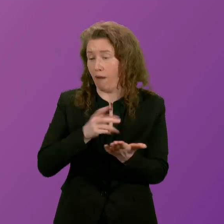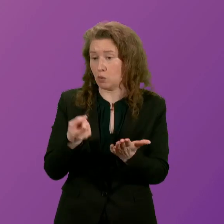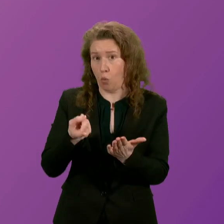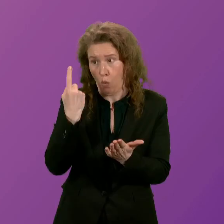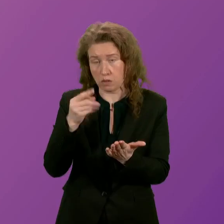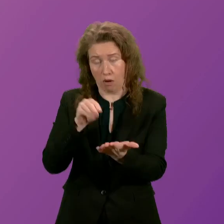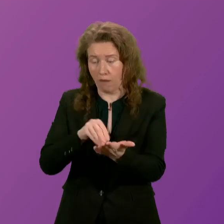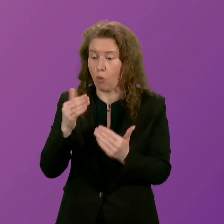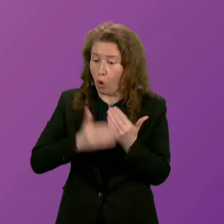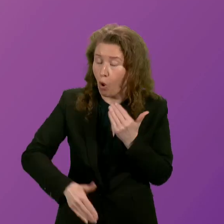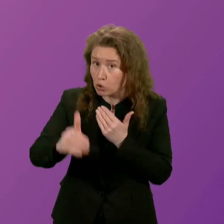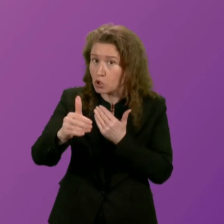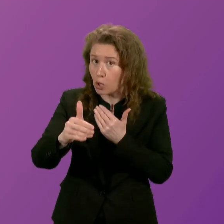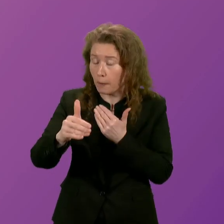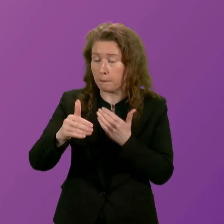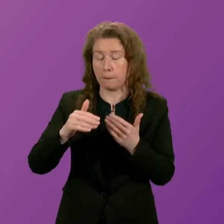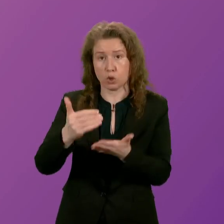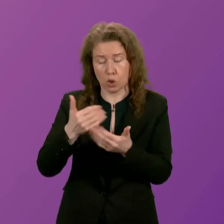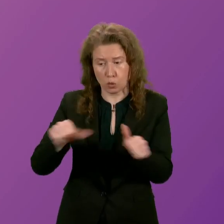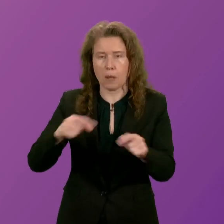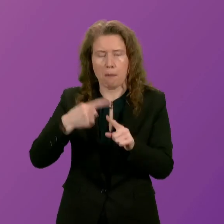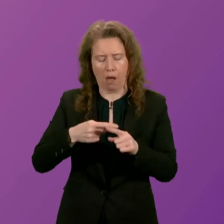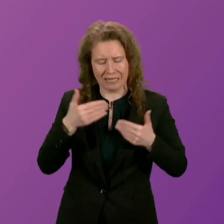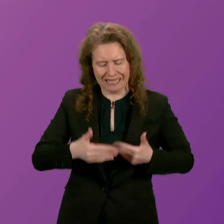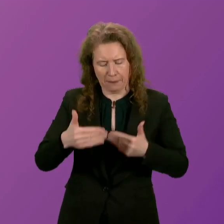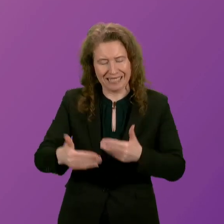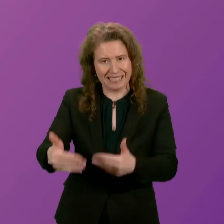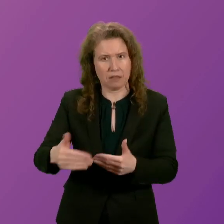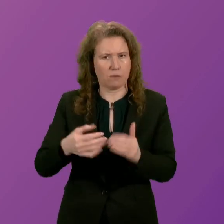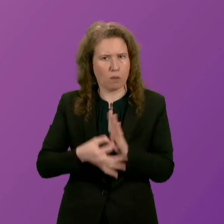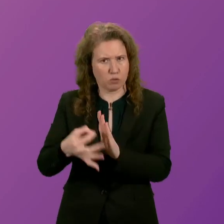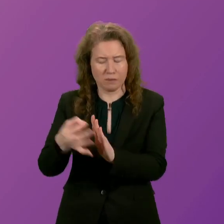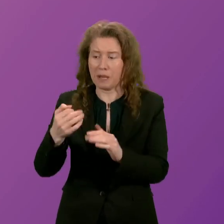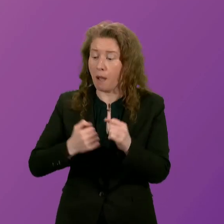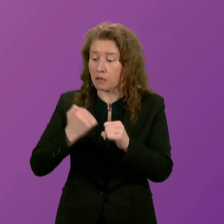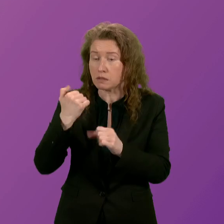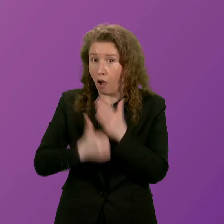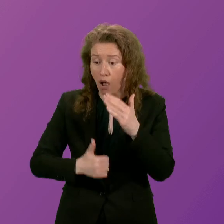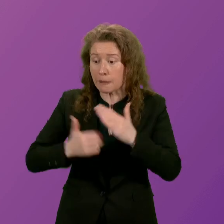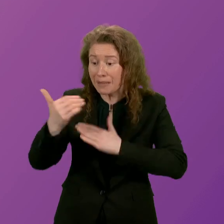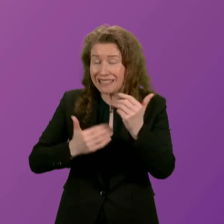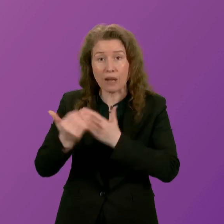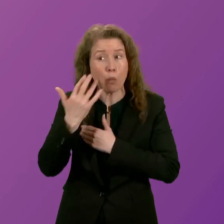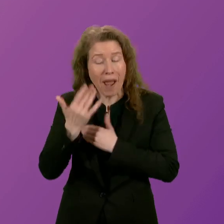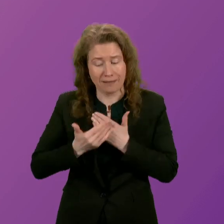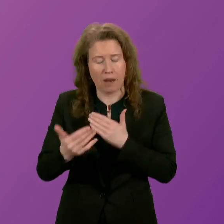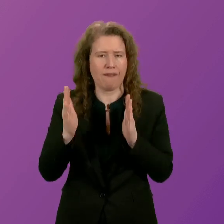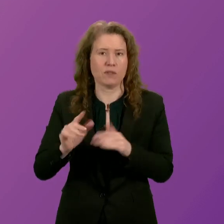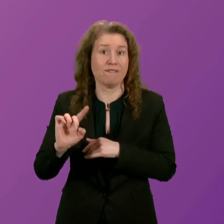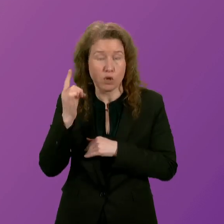solution and future stages of the medium-term improvements. Construction can commence only if it is approved under the relevant statutory